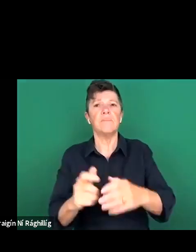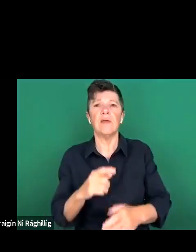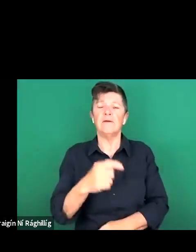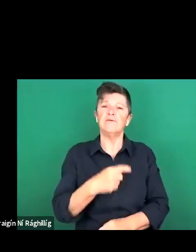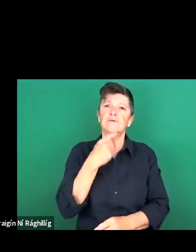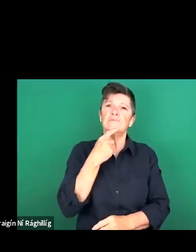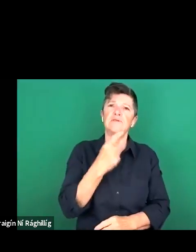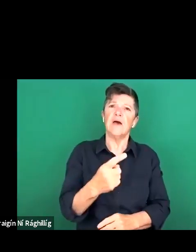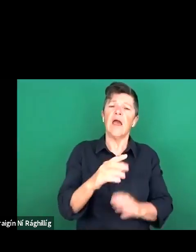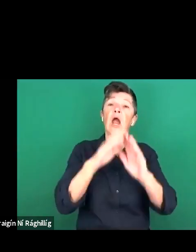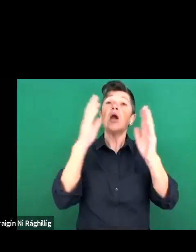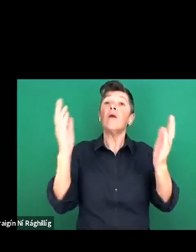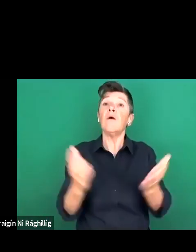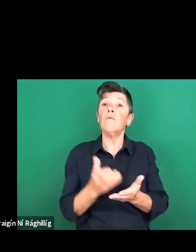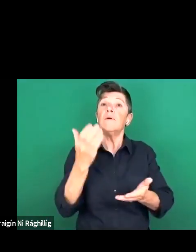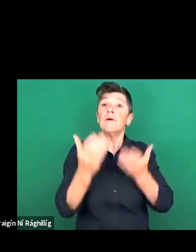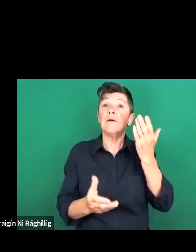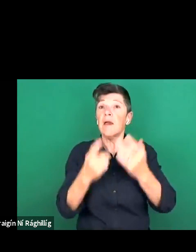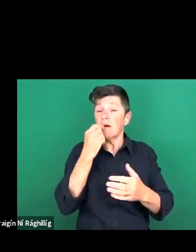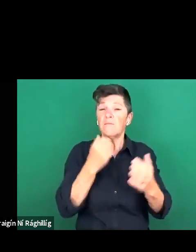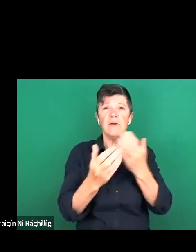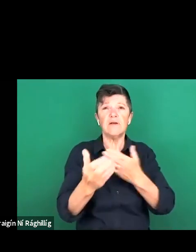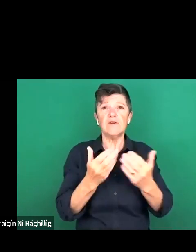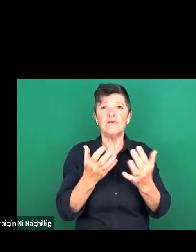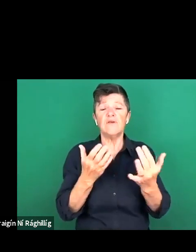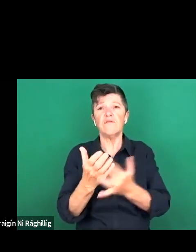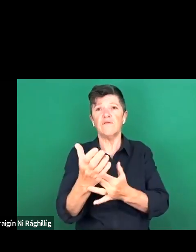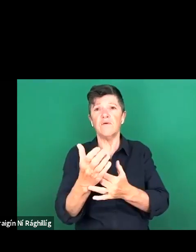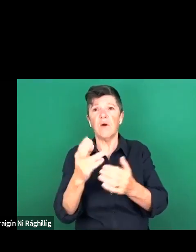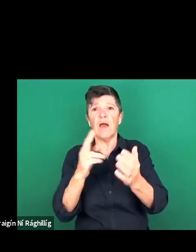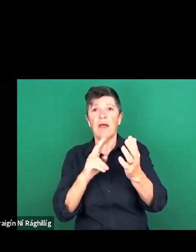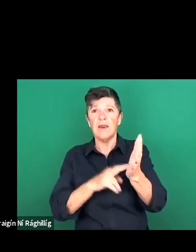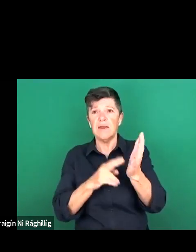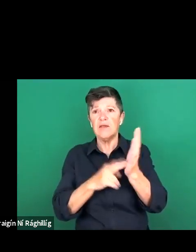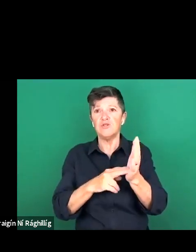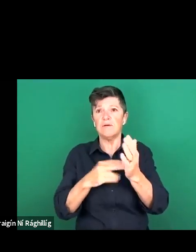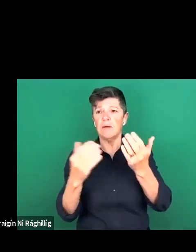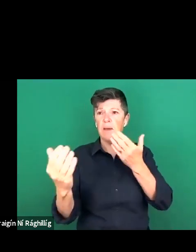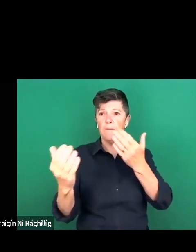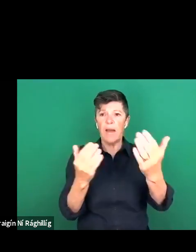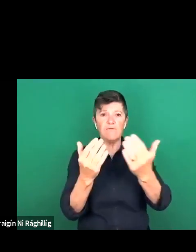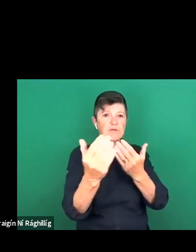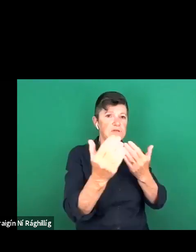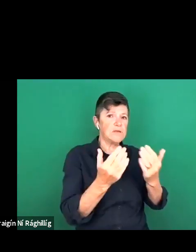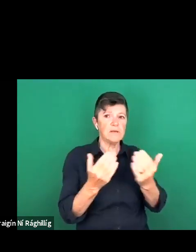particular history. If those histories don't adequately reflect